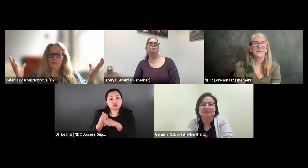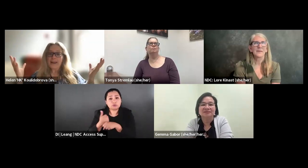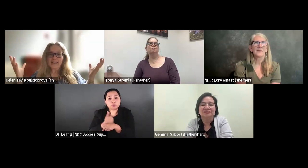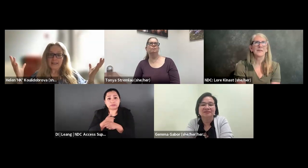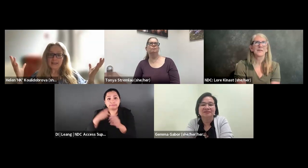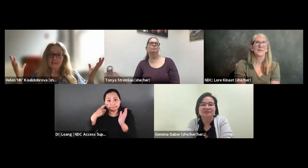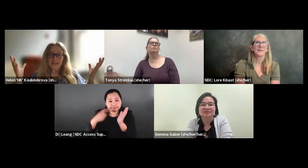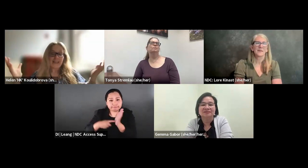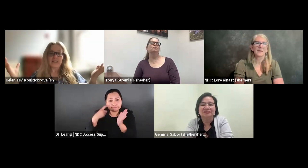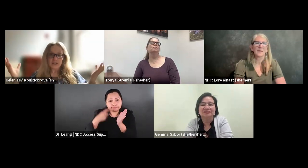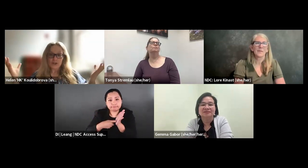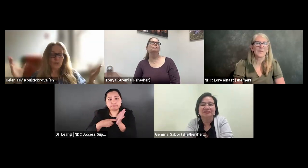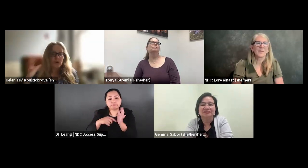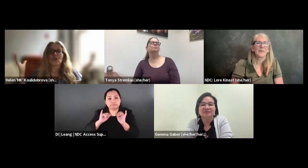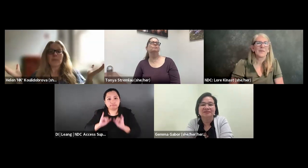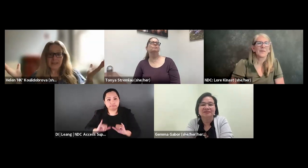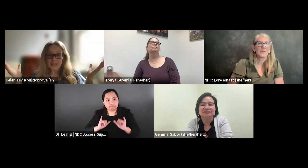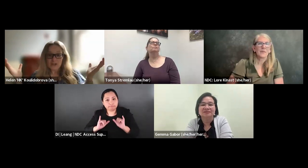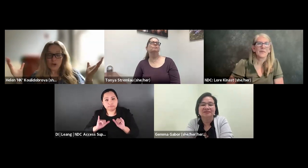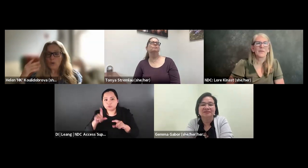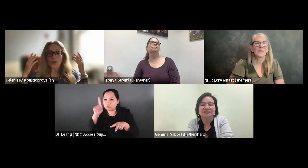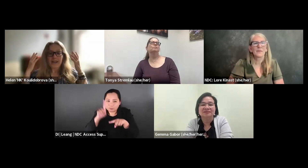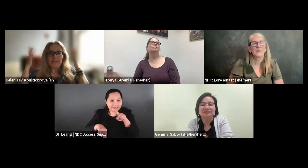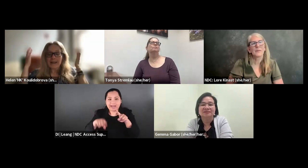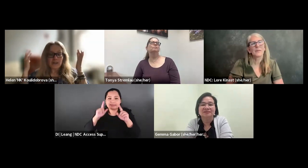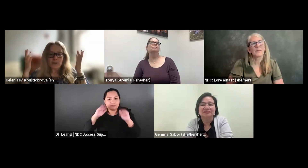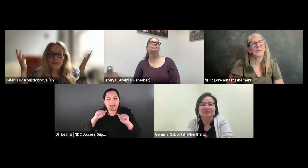they're writing in English, or in Japanese, or in Mandarin.